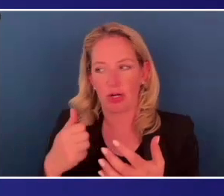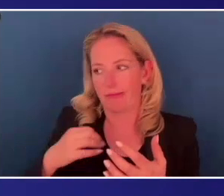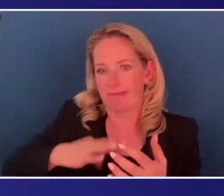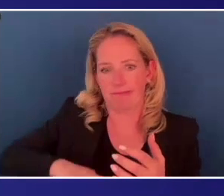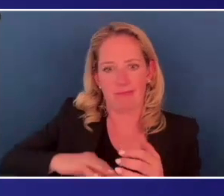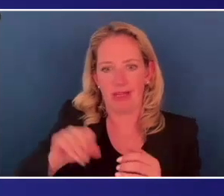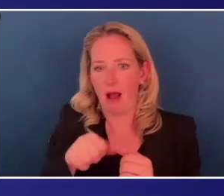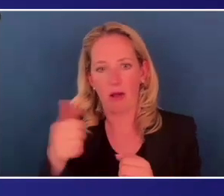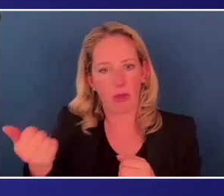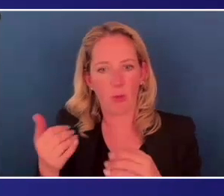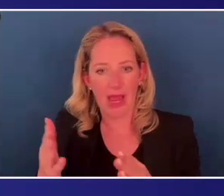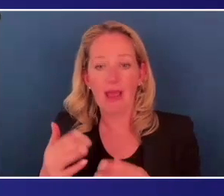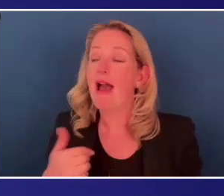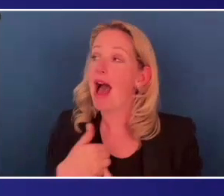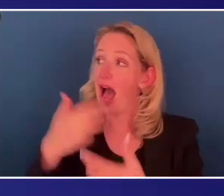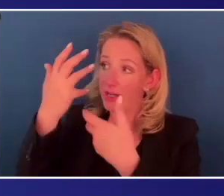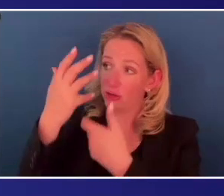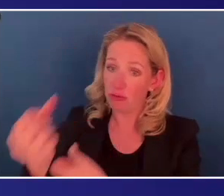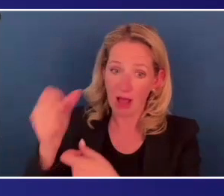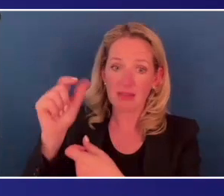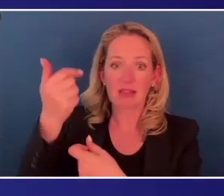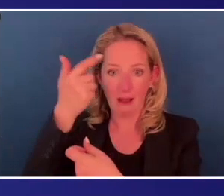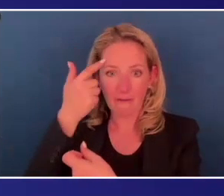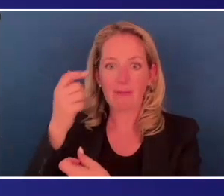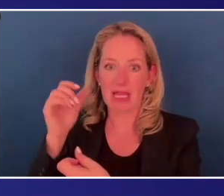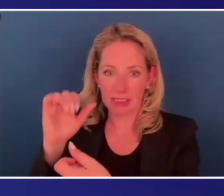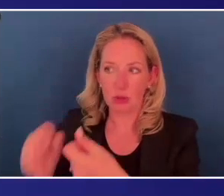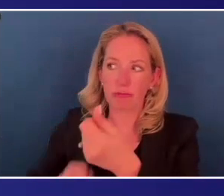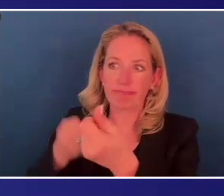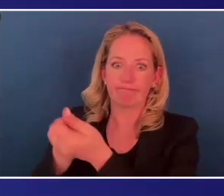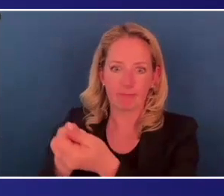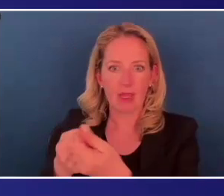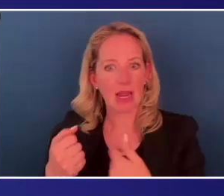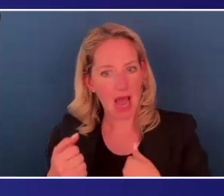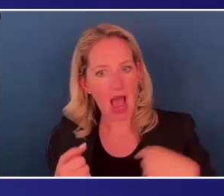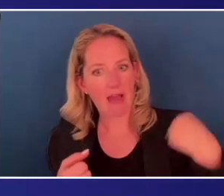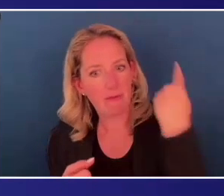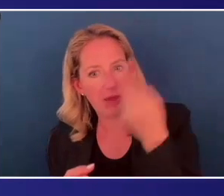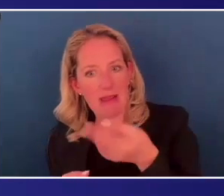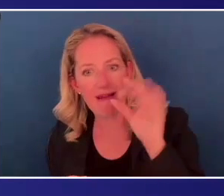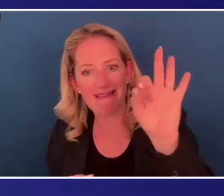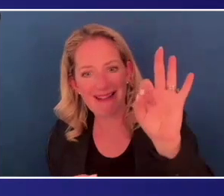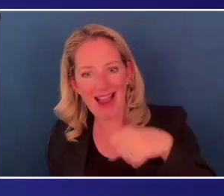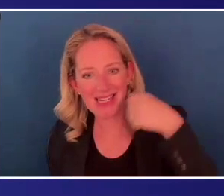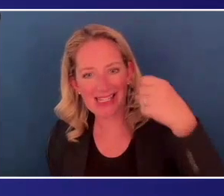And I trusted the government to keep its side of the deal while I kept mine for the past 9 years as a PS 11 early.